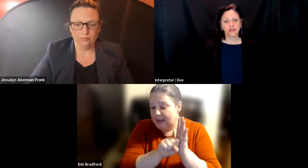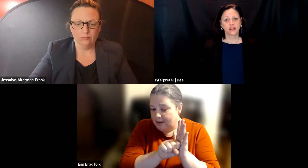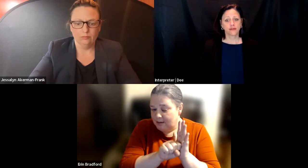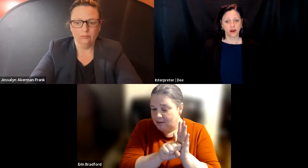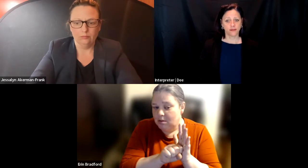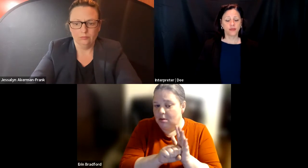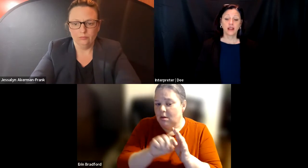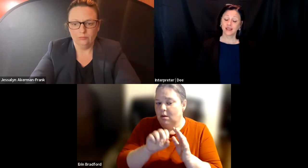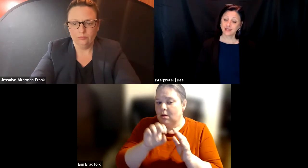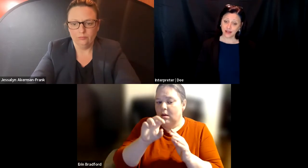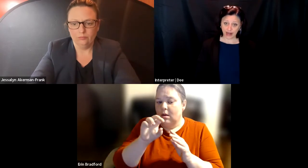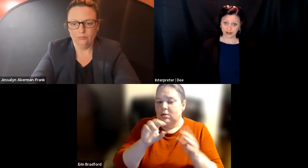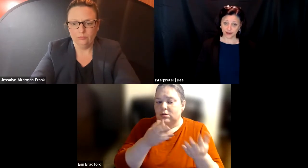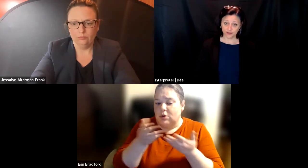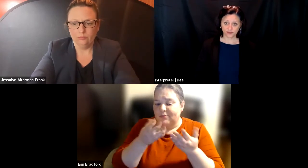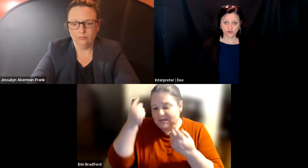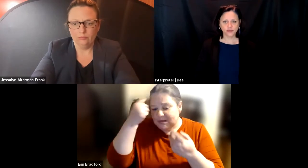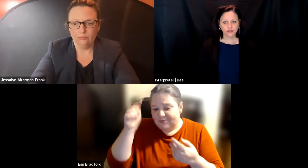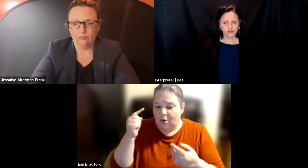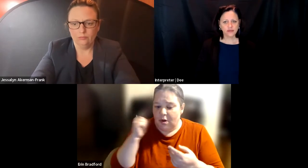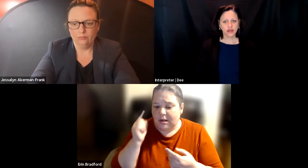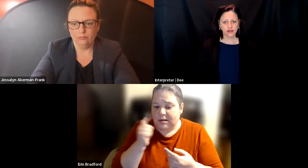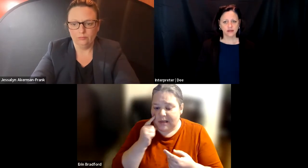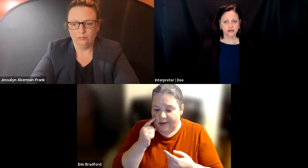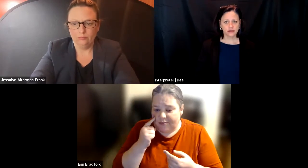I don't live in Minnesota, so it's hard for me to say, but in North Carolina, we started learning -- I started